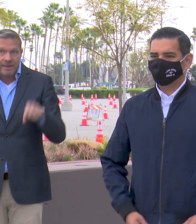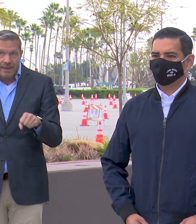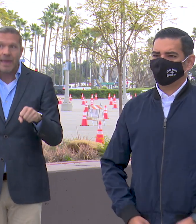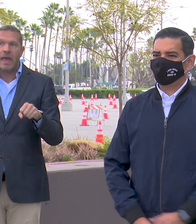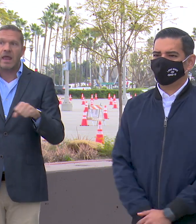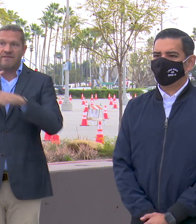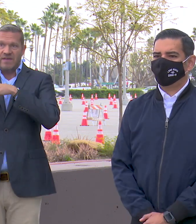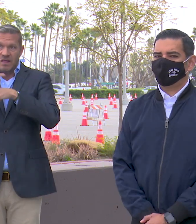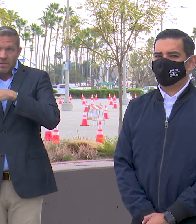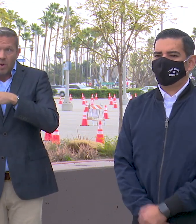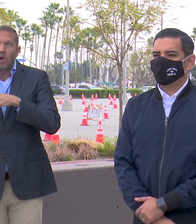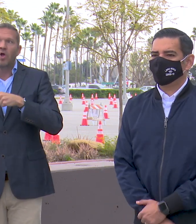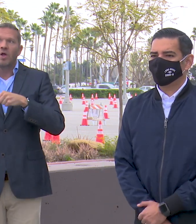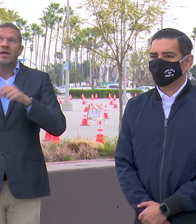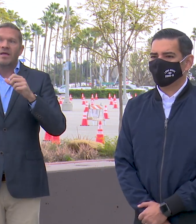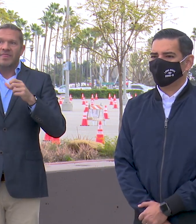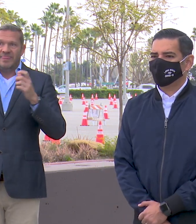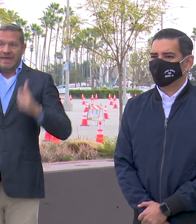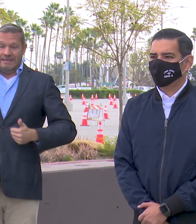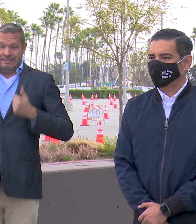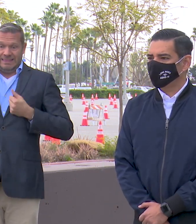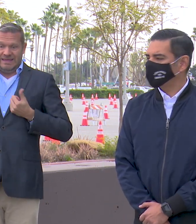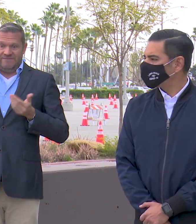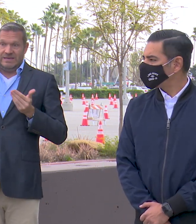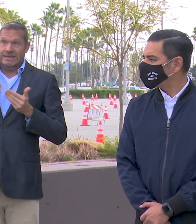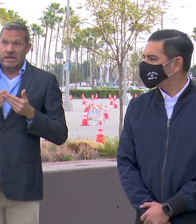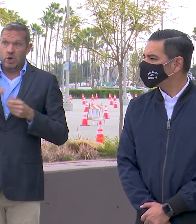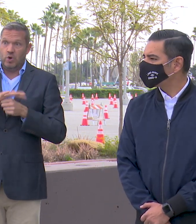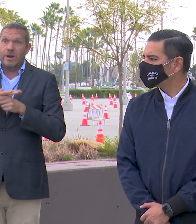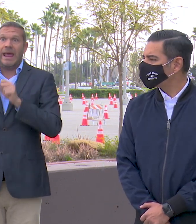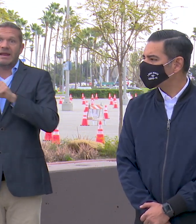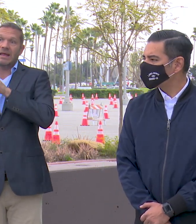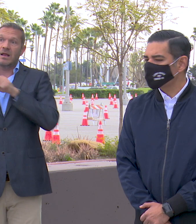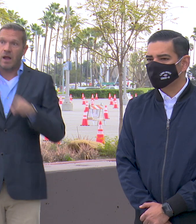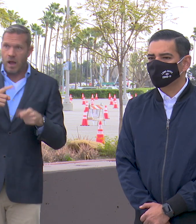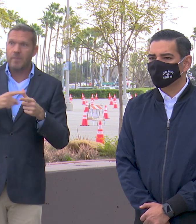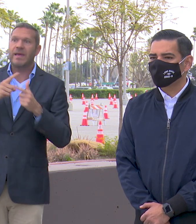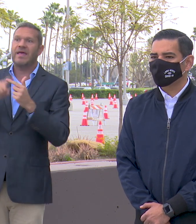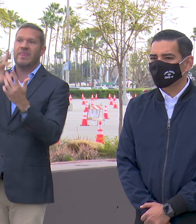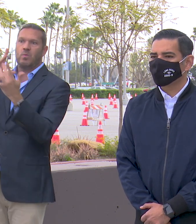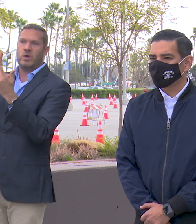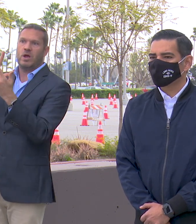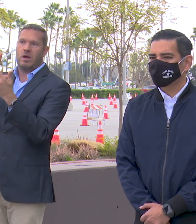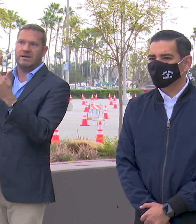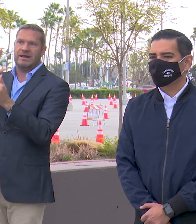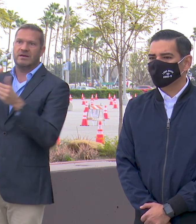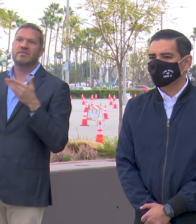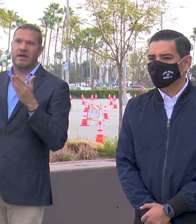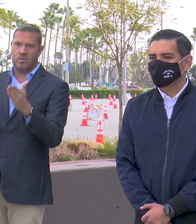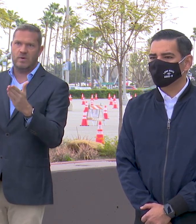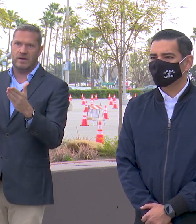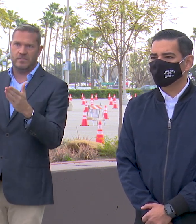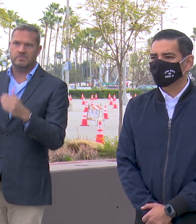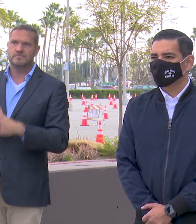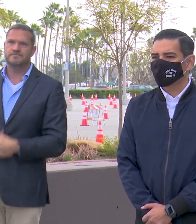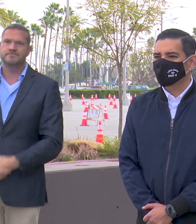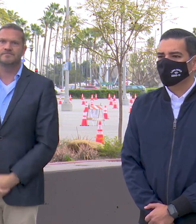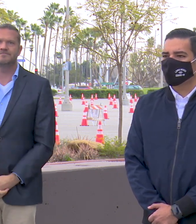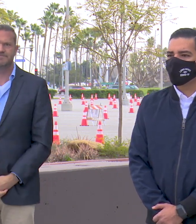who will be able to come down and then we would contact them. So that's, that's how it works.